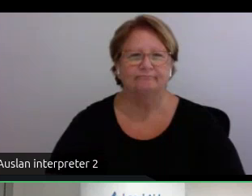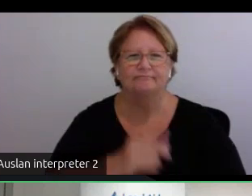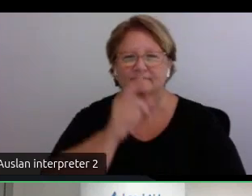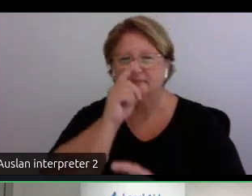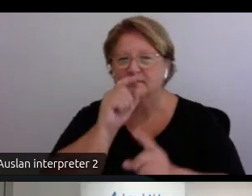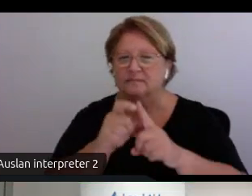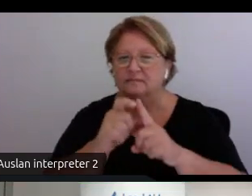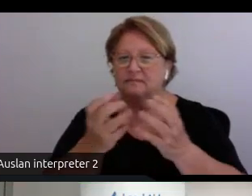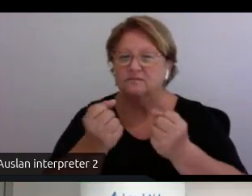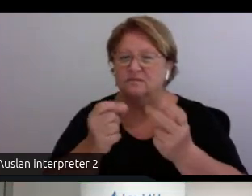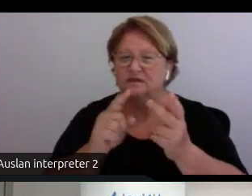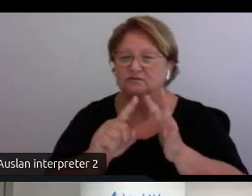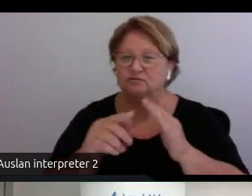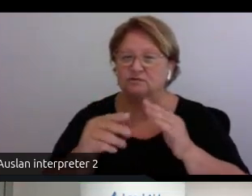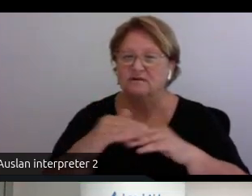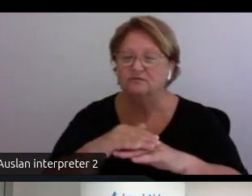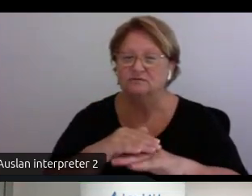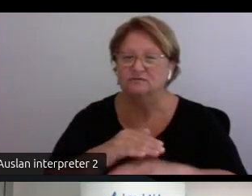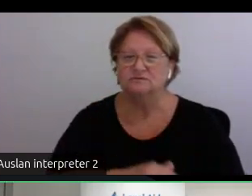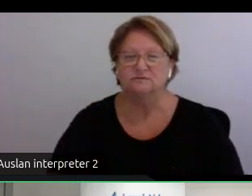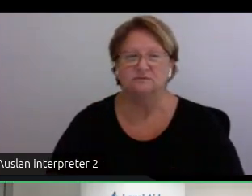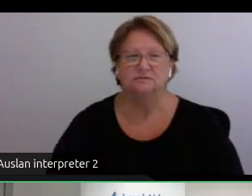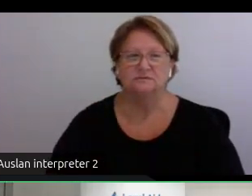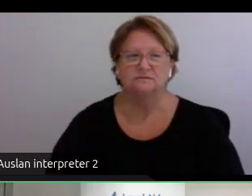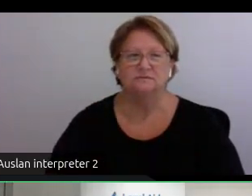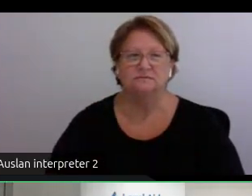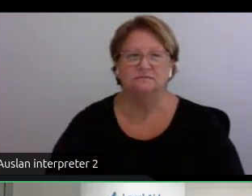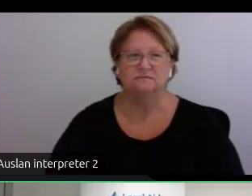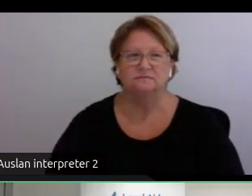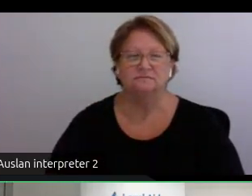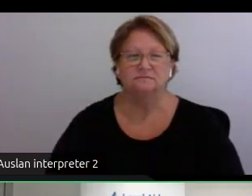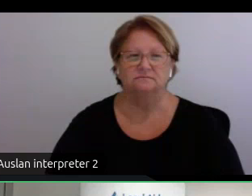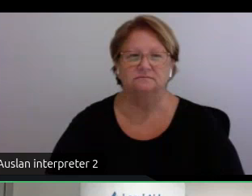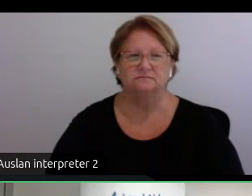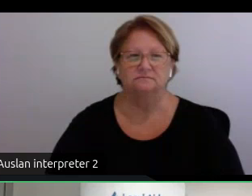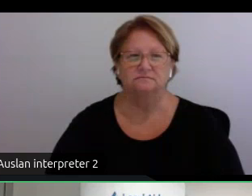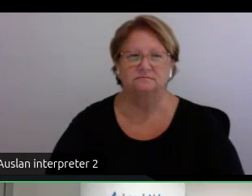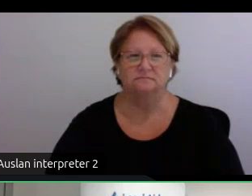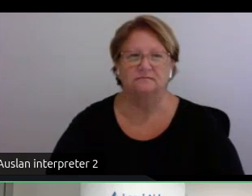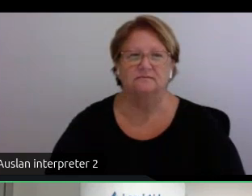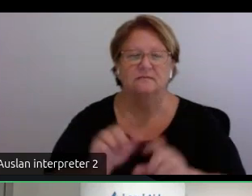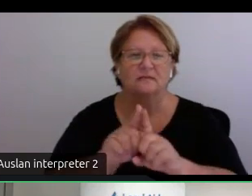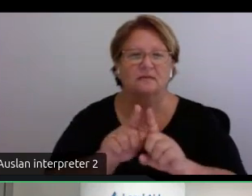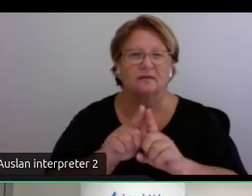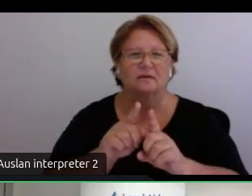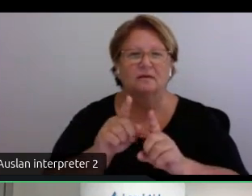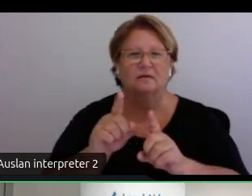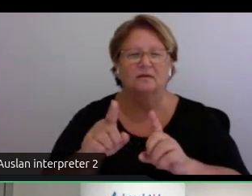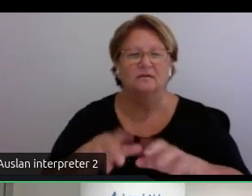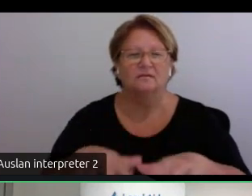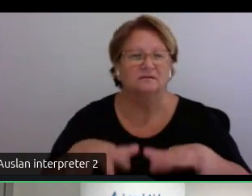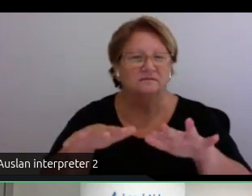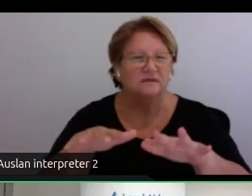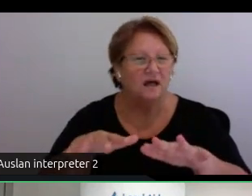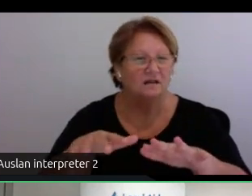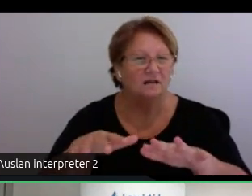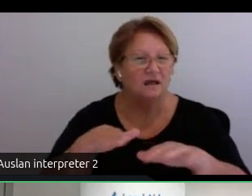is it's difficult to get insurance. Yes. And then it uh there's issues of flood cover. Have you